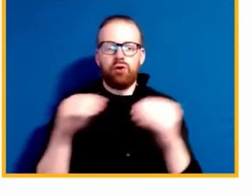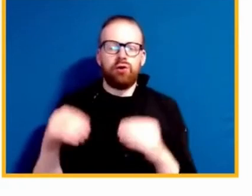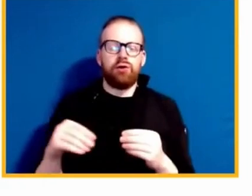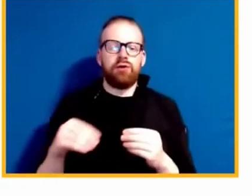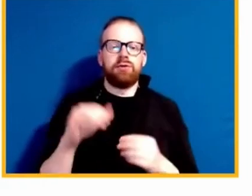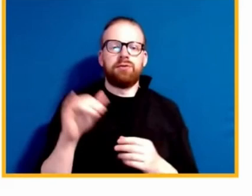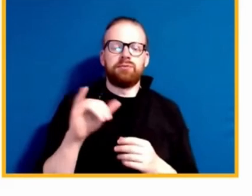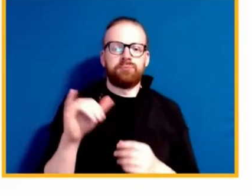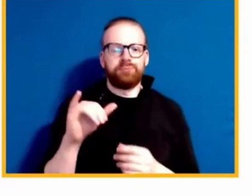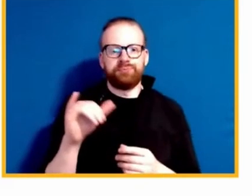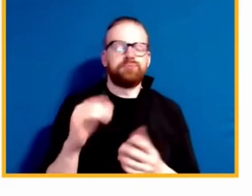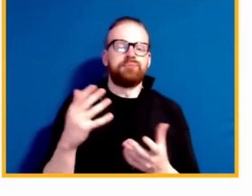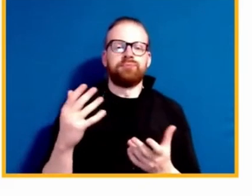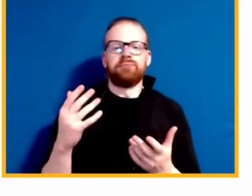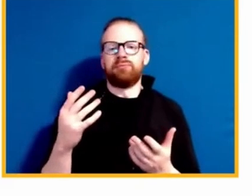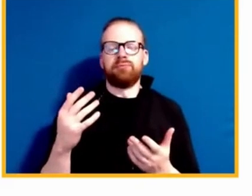as well as like kind of,